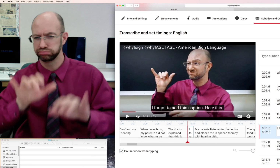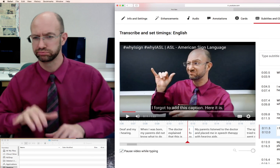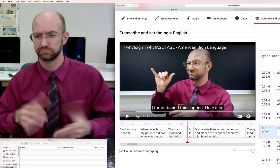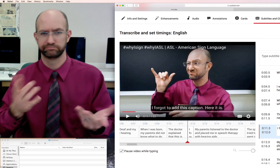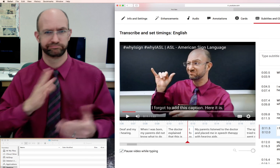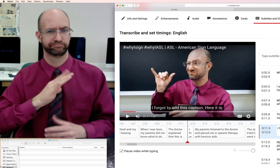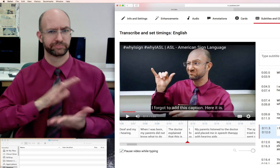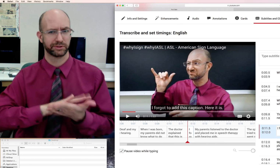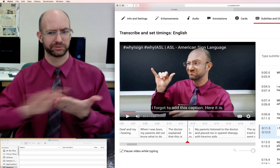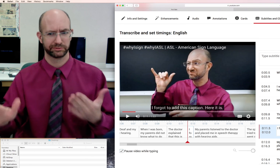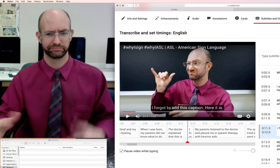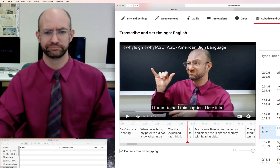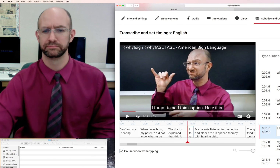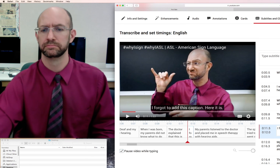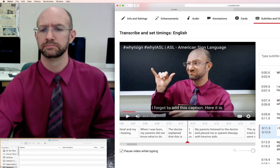That is really a nice feature.